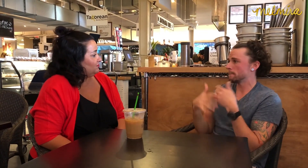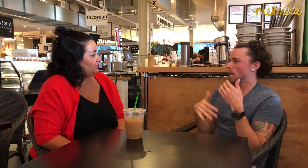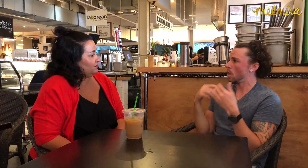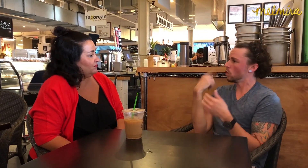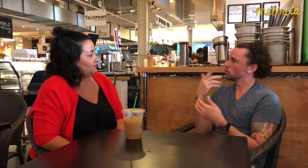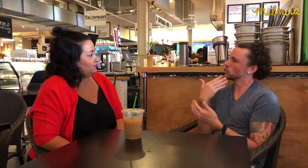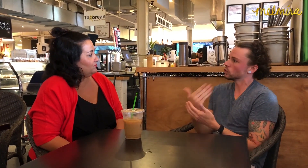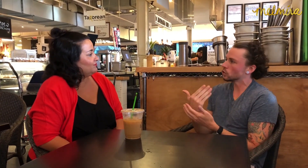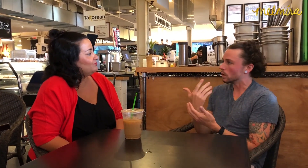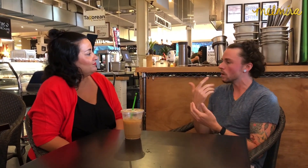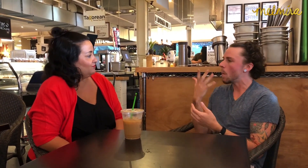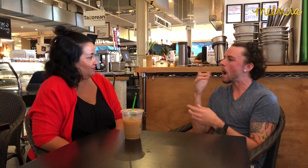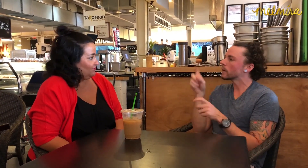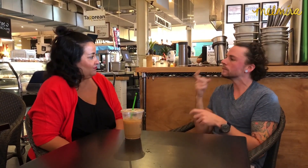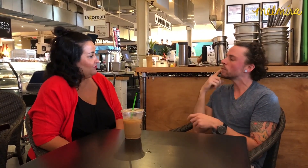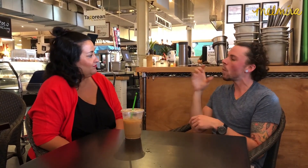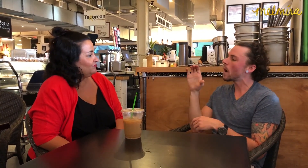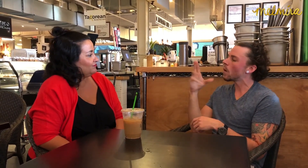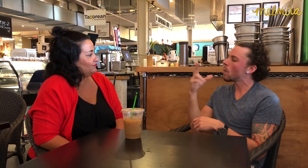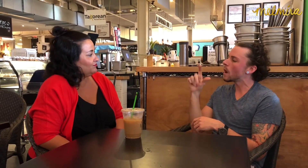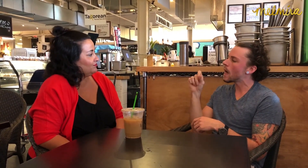and it was negative for things like cholesterol...